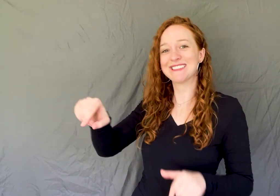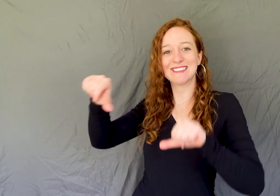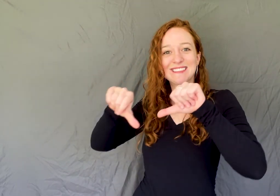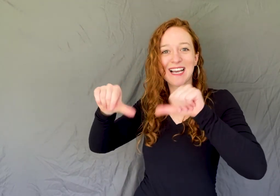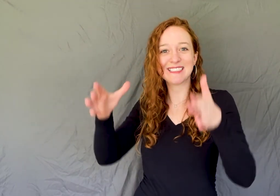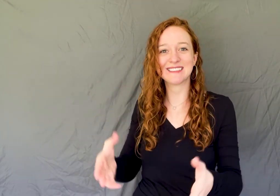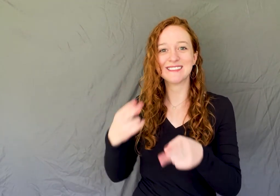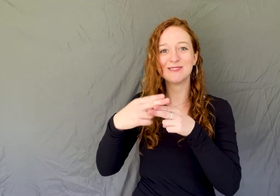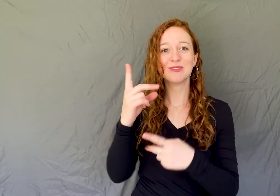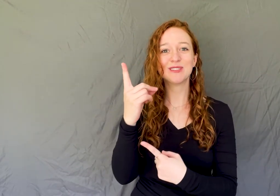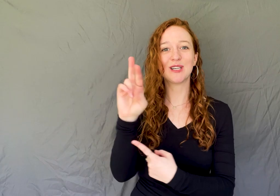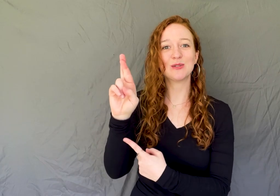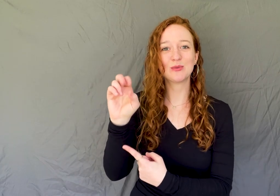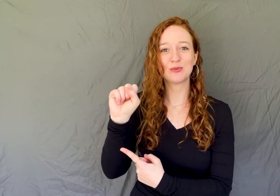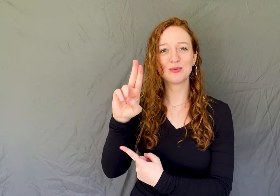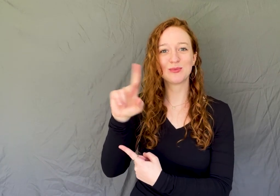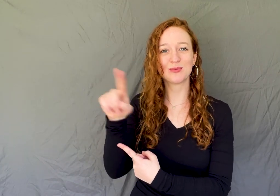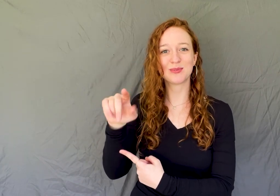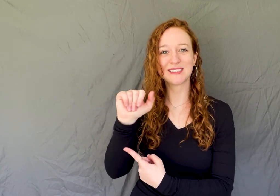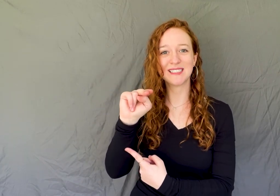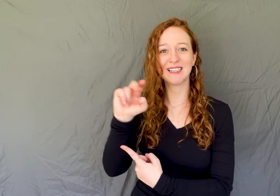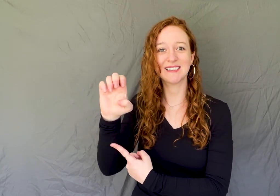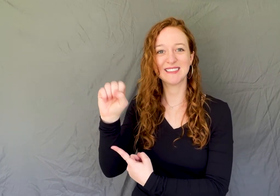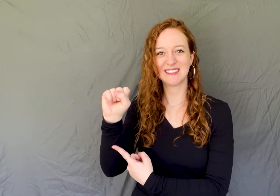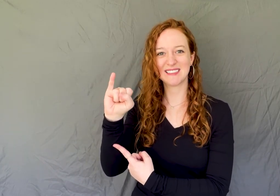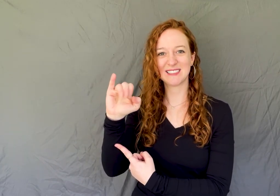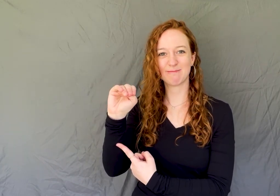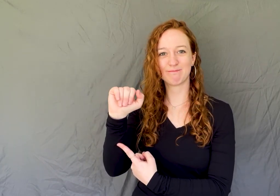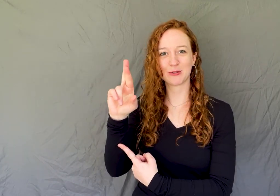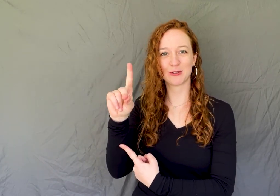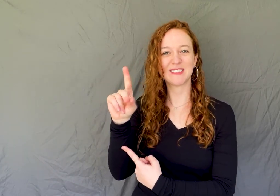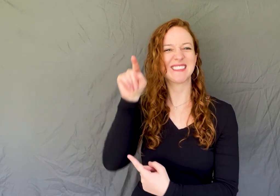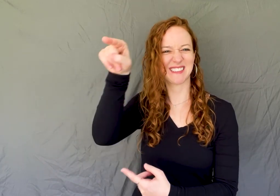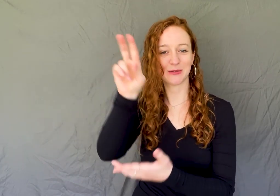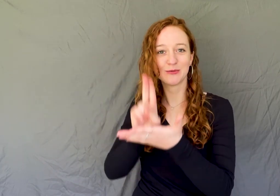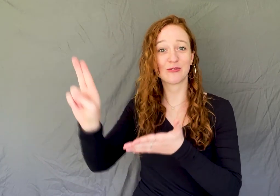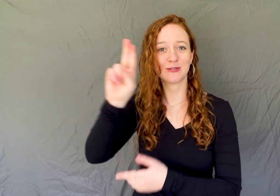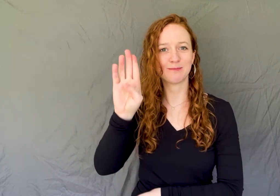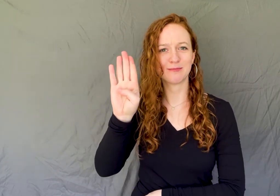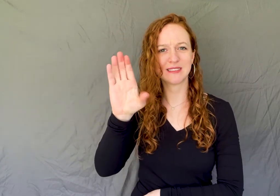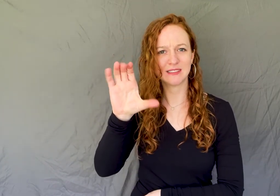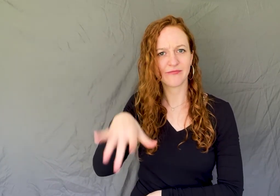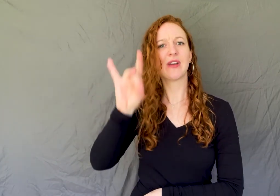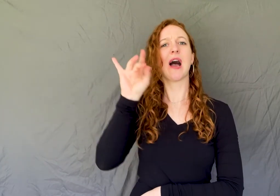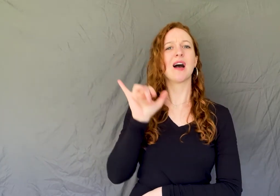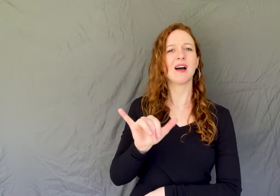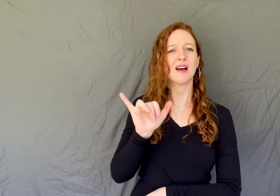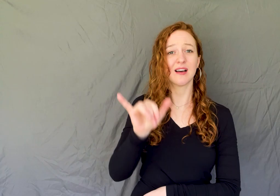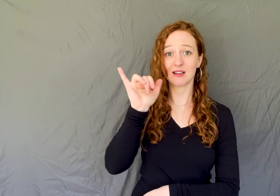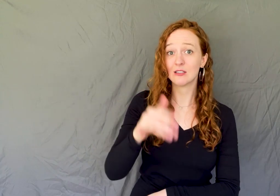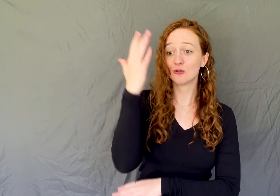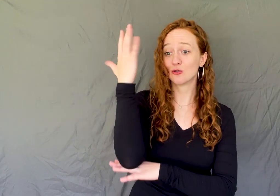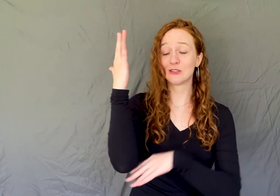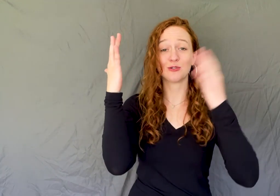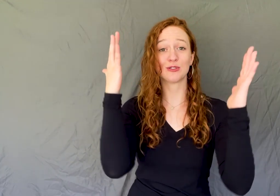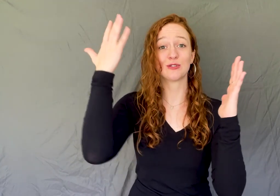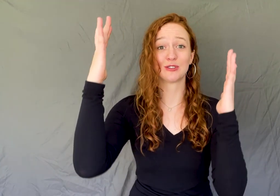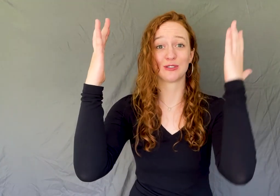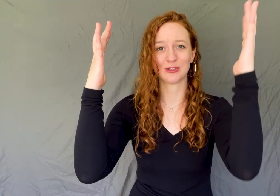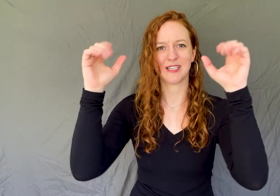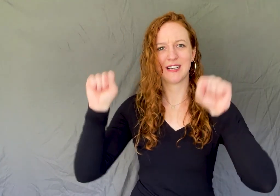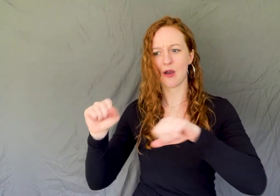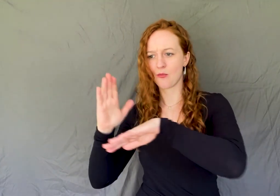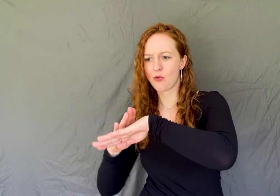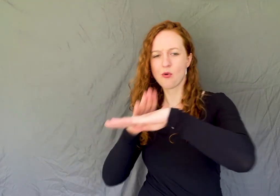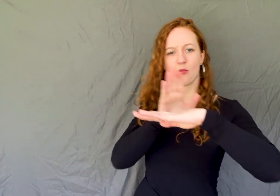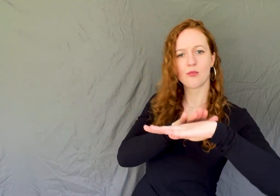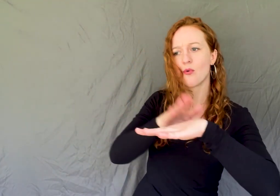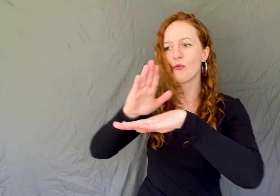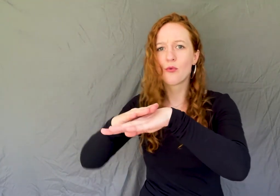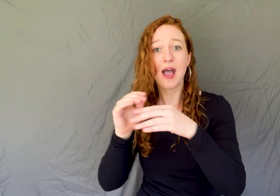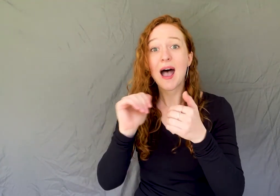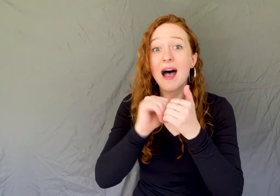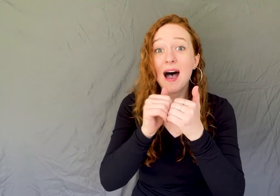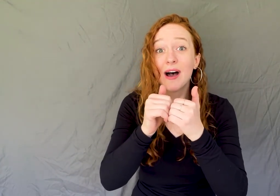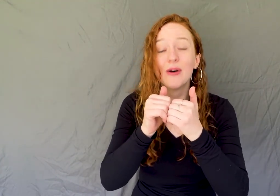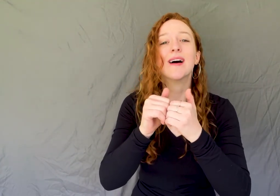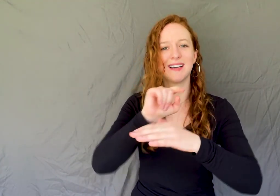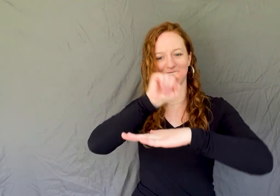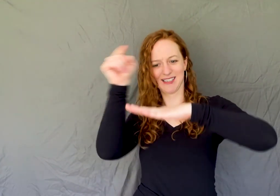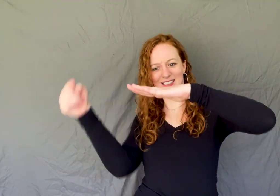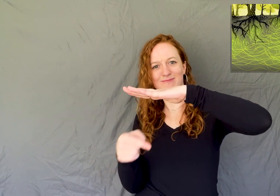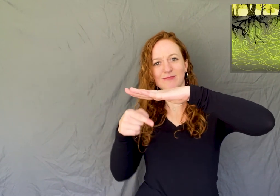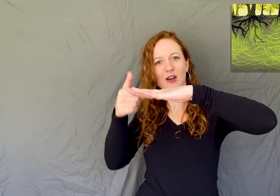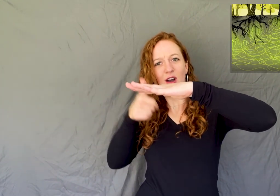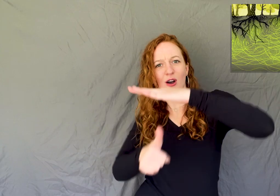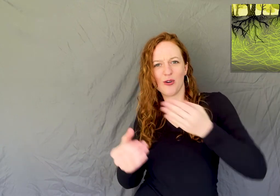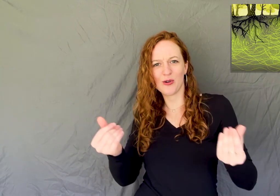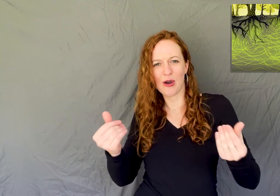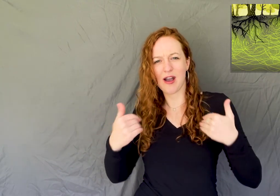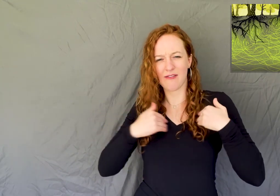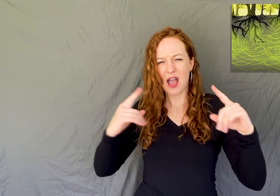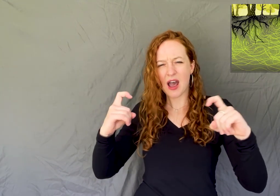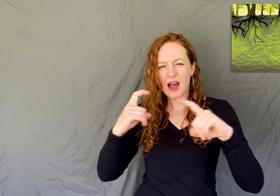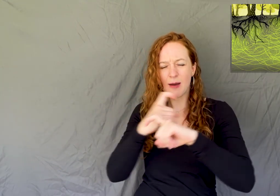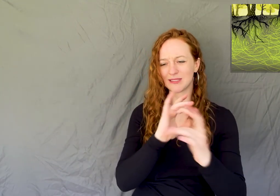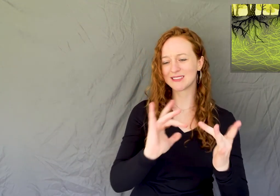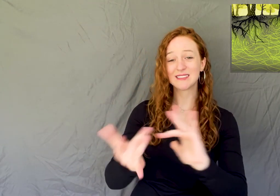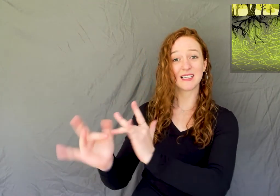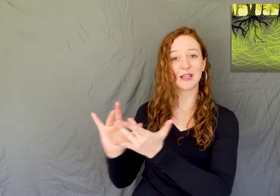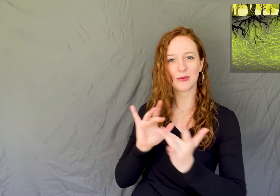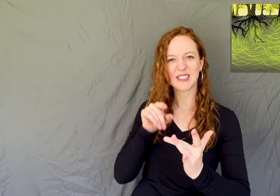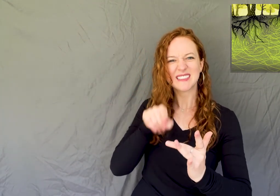Dr. Suzanne Simard of the University of British Columbia has discovered that they also warn each other using an underground network,